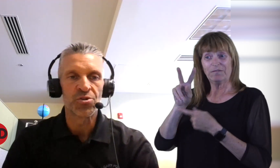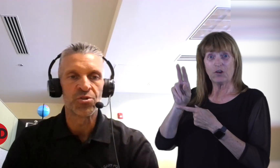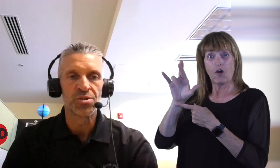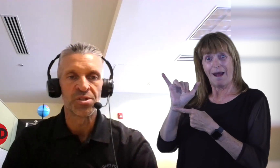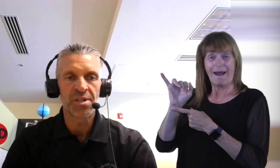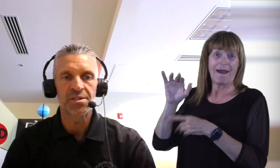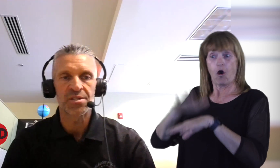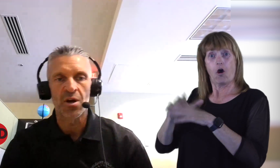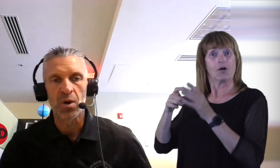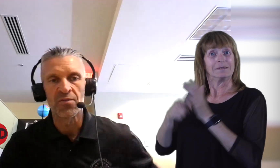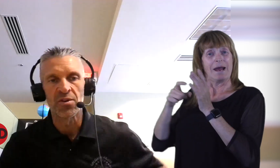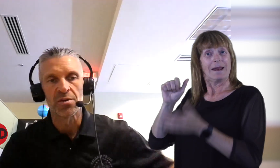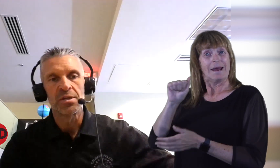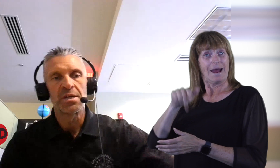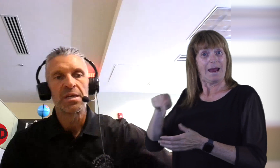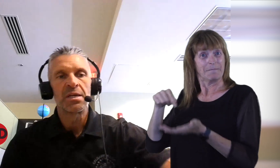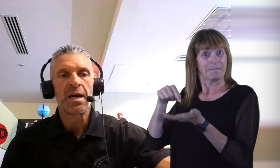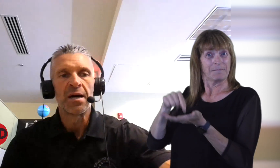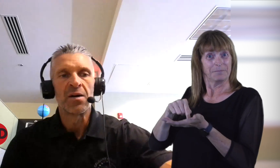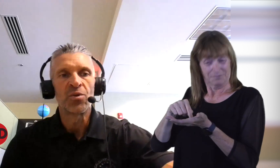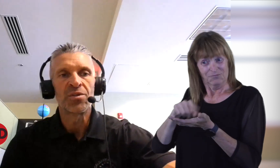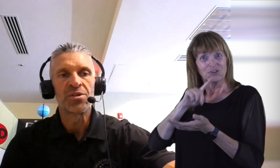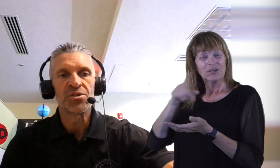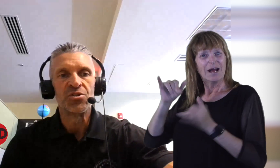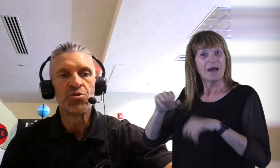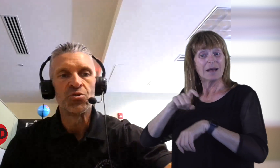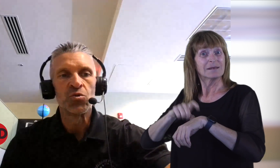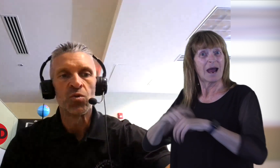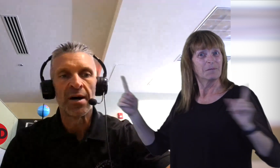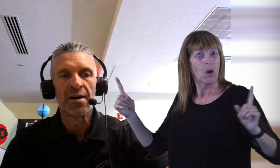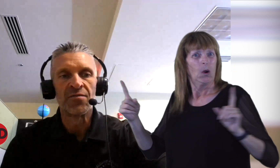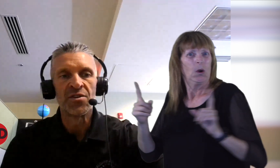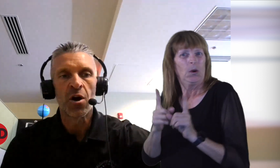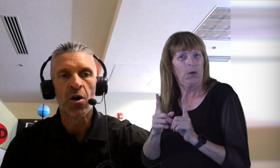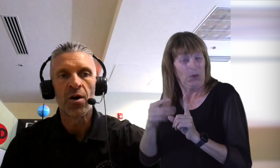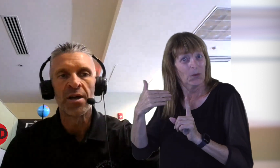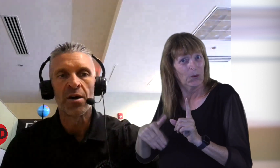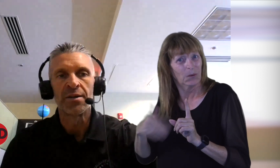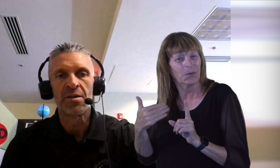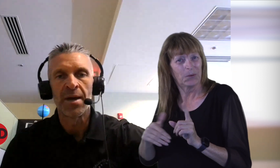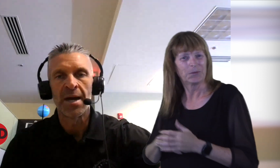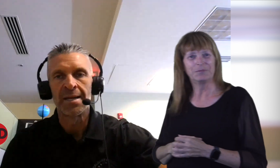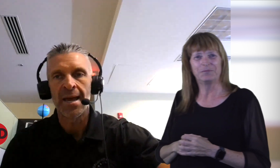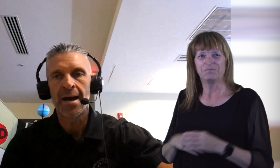in person in order to assist. However, with this new VRI On Demand app,